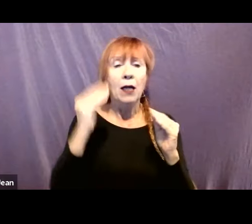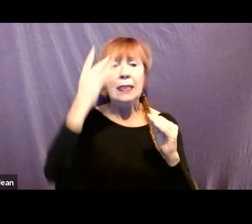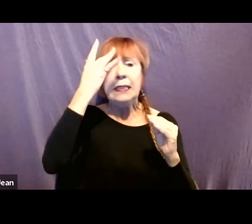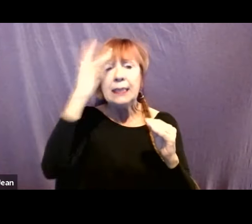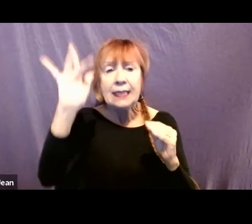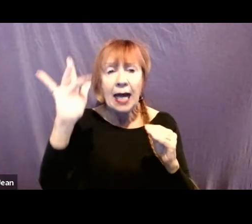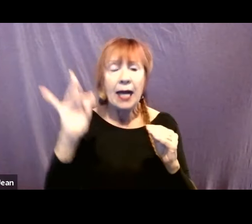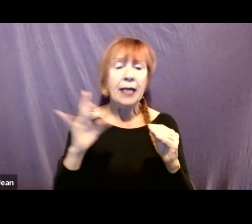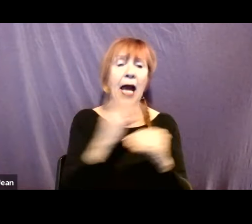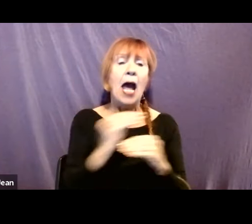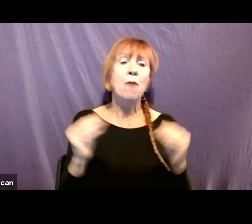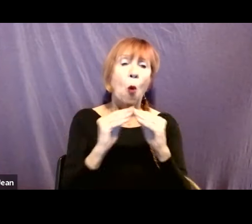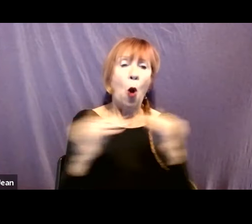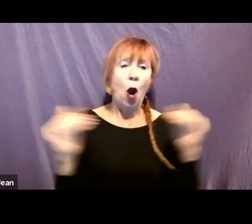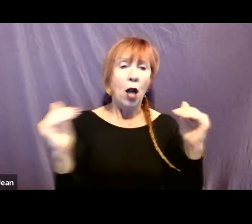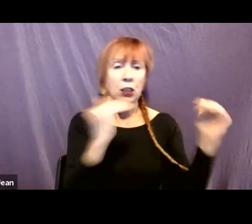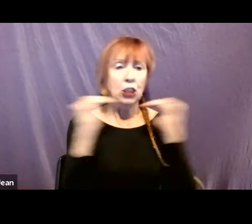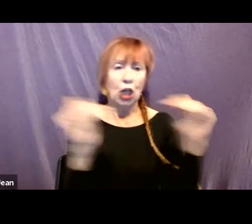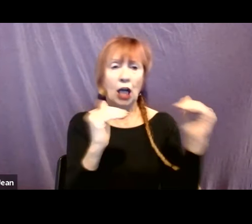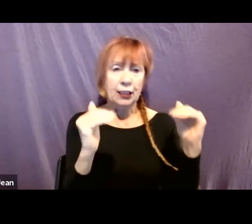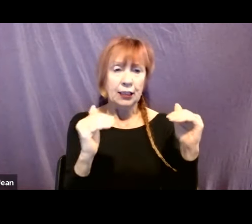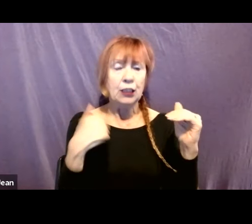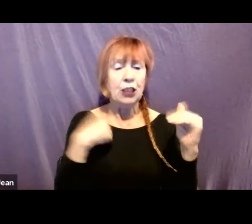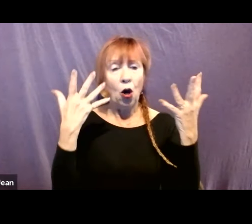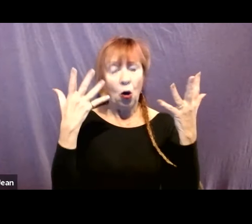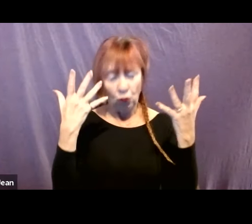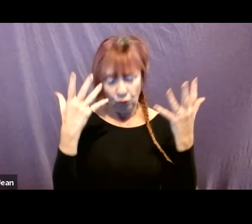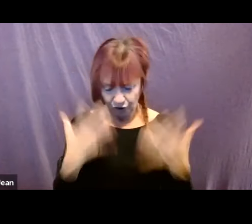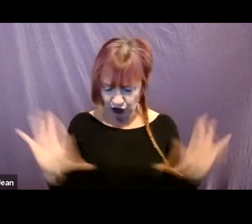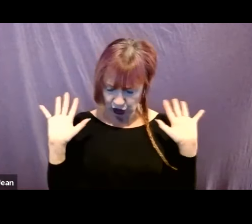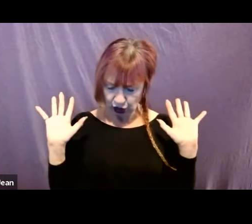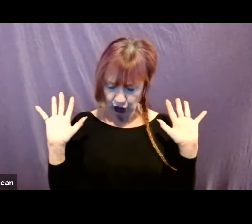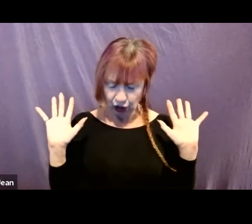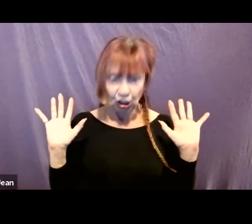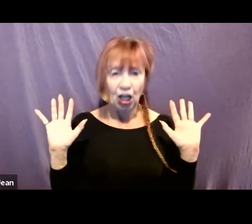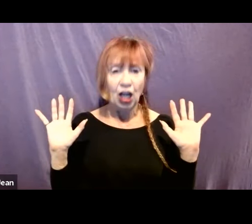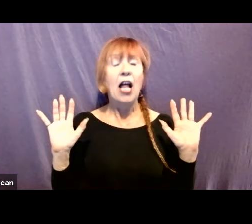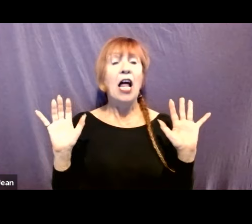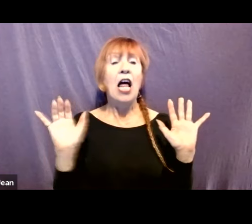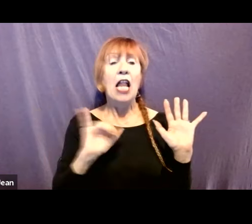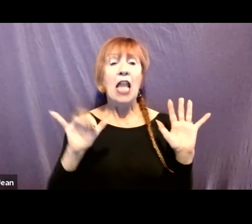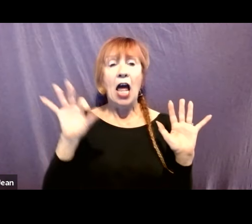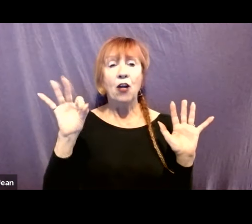And with that, I'm done. Like Forest Gump said, "That's all I have to say about that".